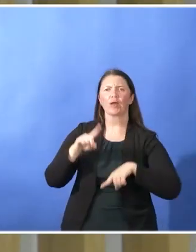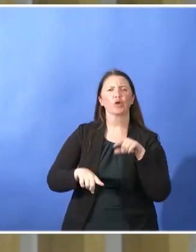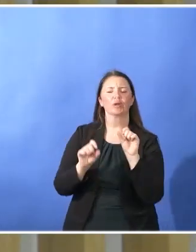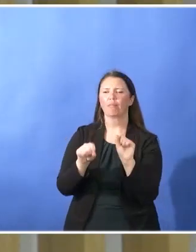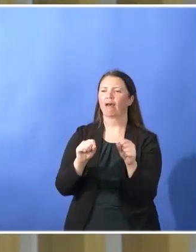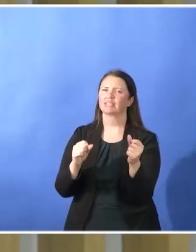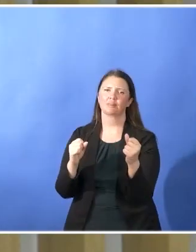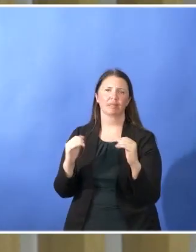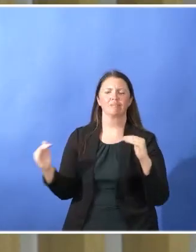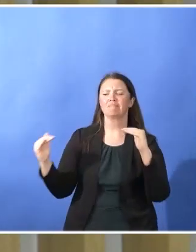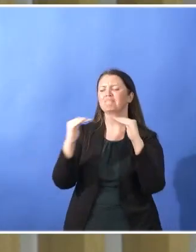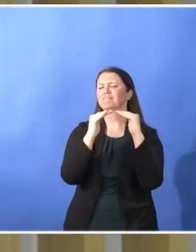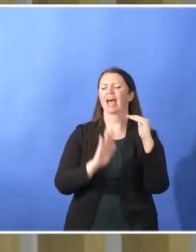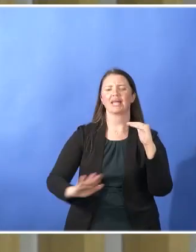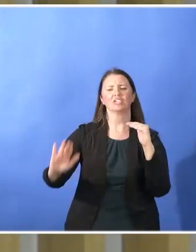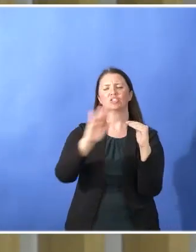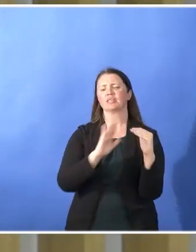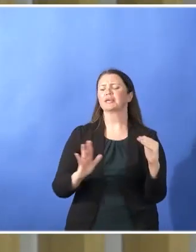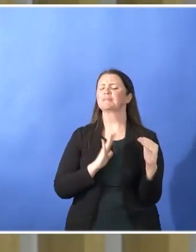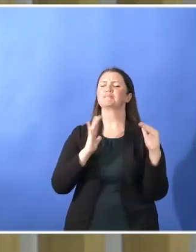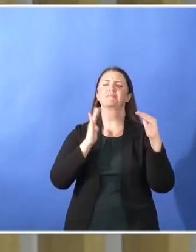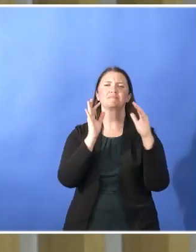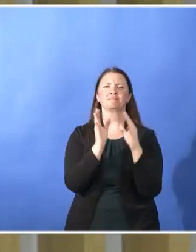I COULD NOT MATCH MY COLLEAGUES ELOQUENCE, BUT I CAN